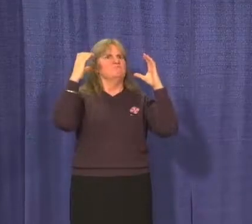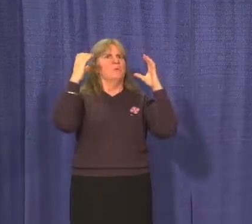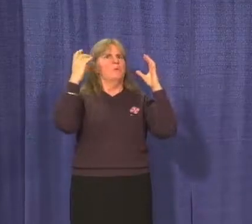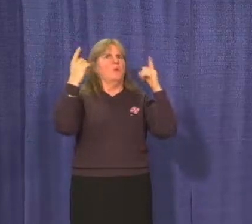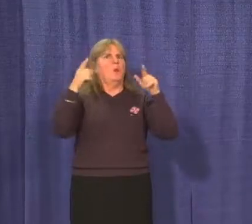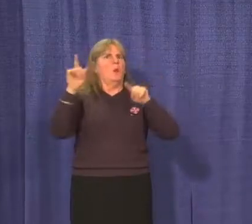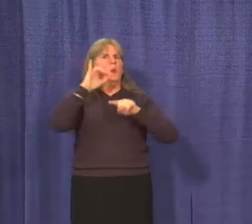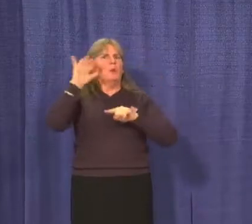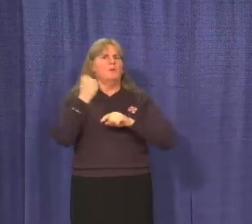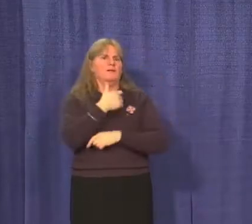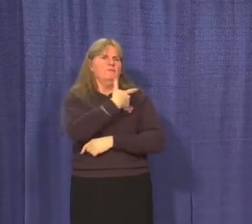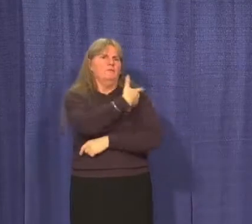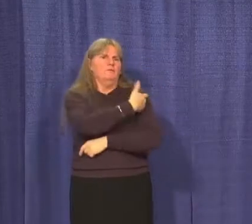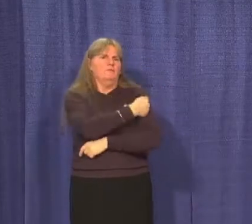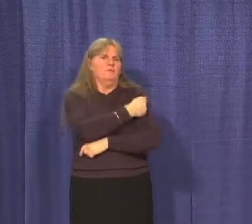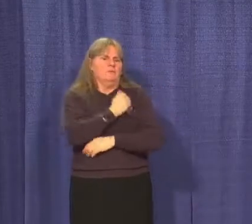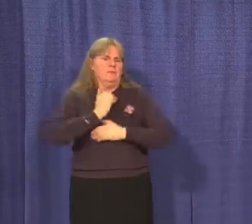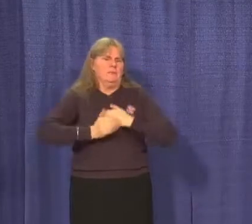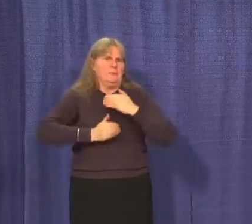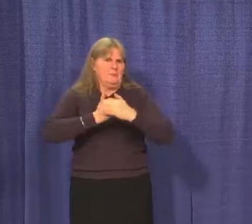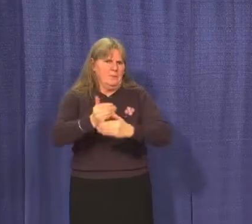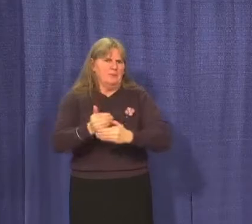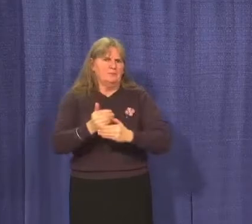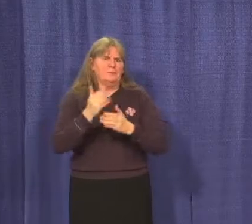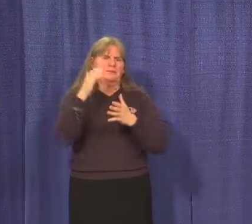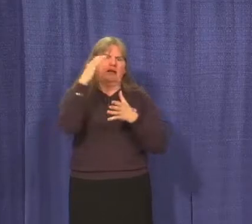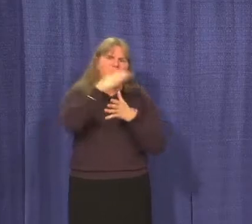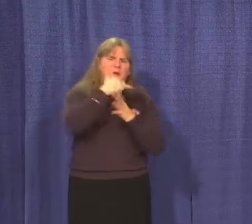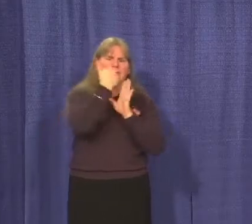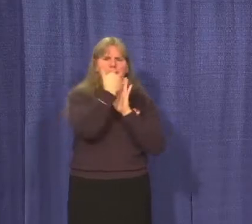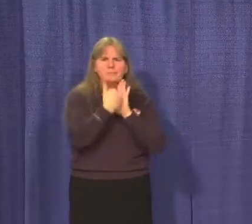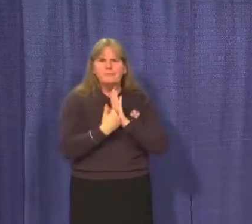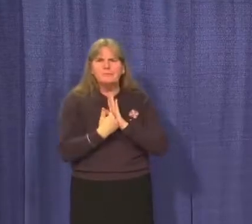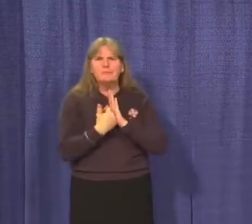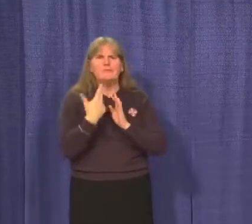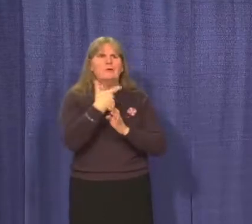prioritization process.